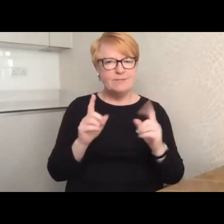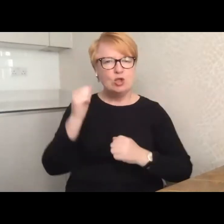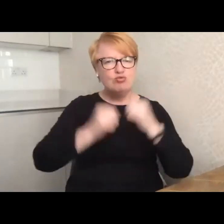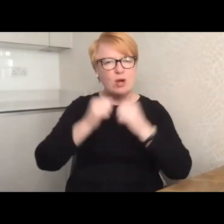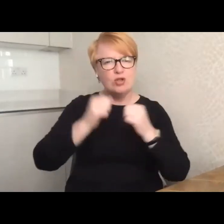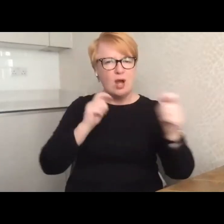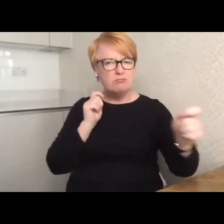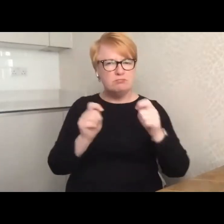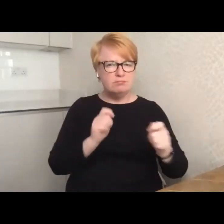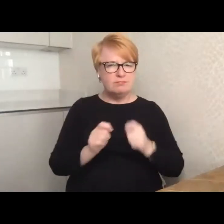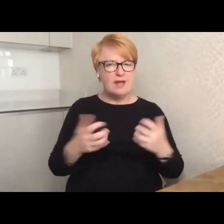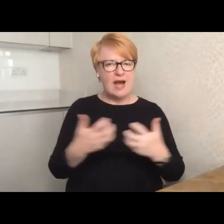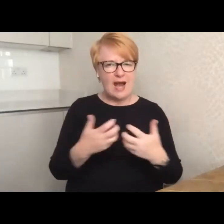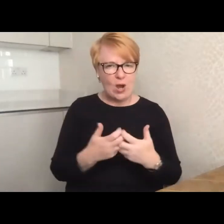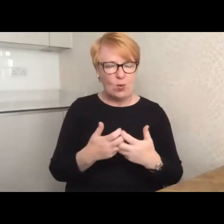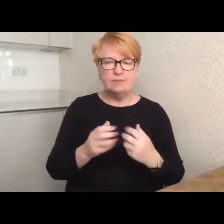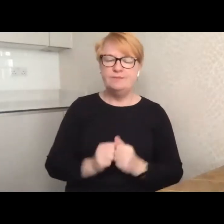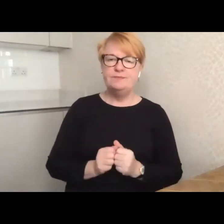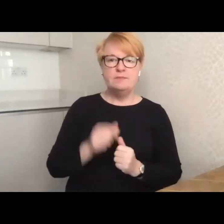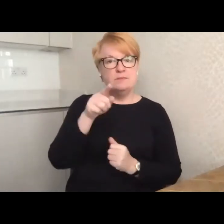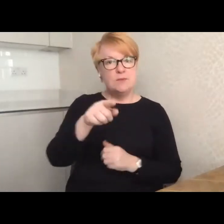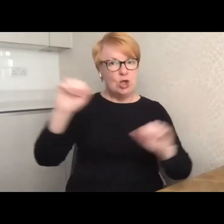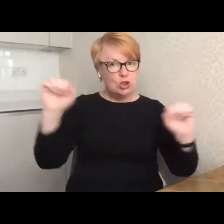If you haven't already done so, please do register for the other events in the